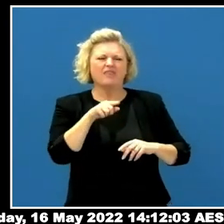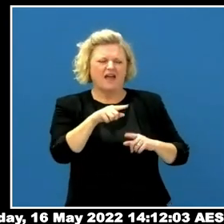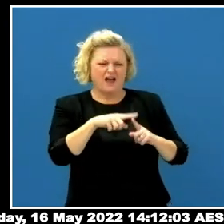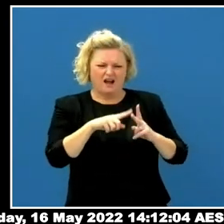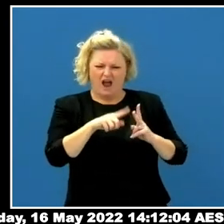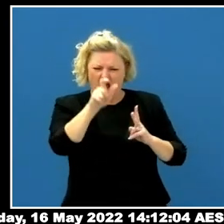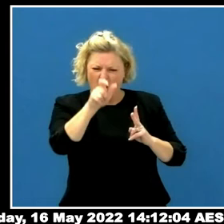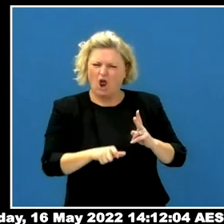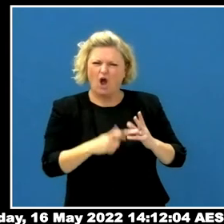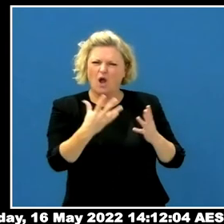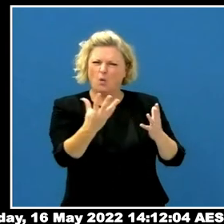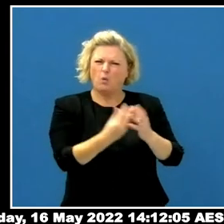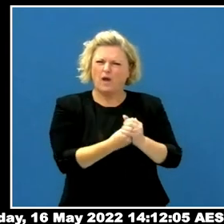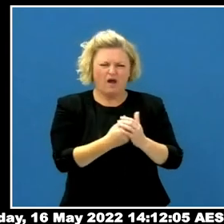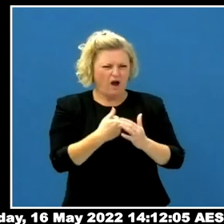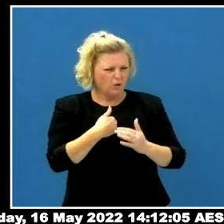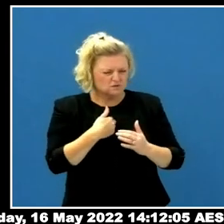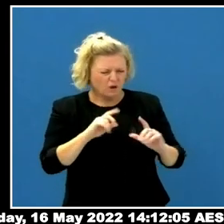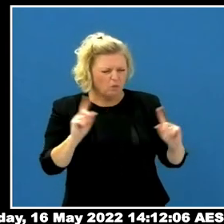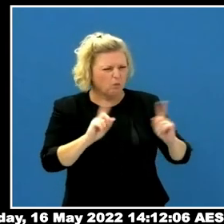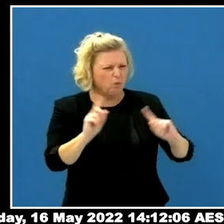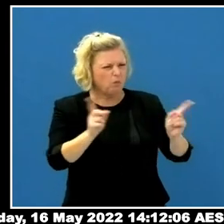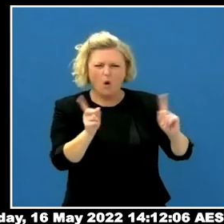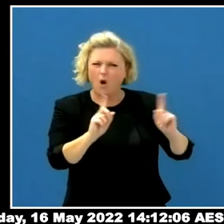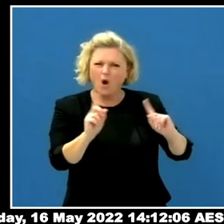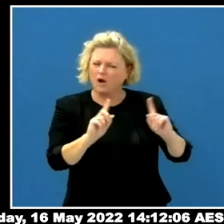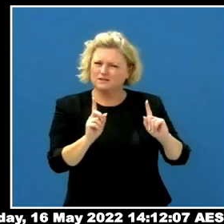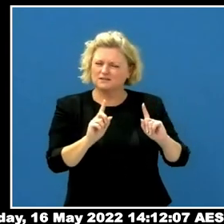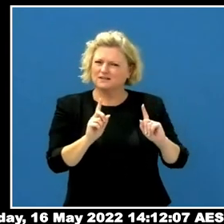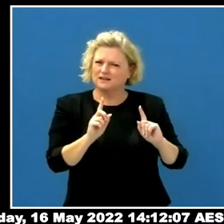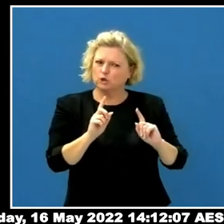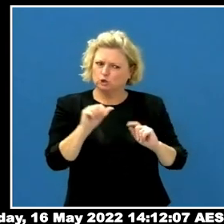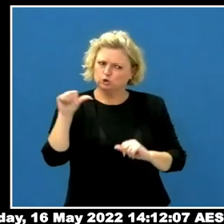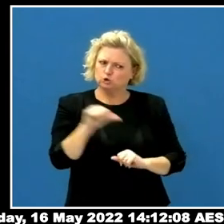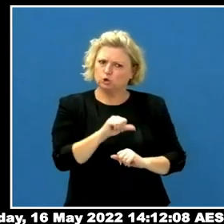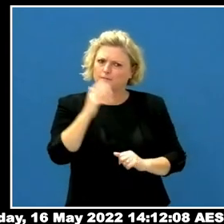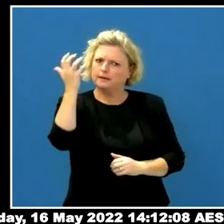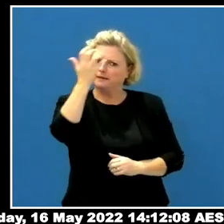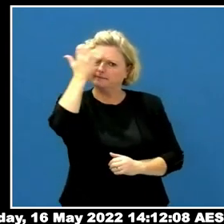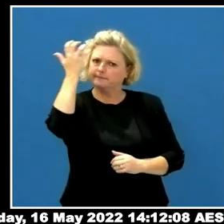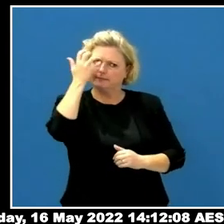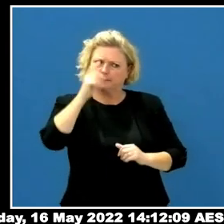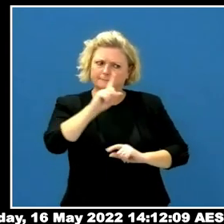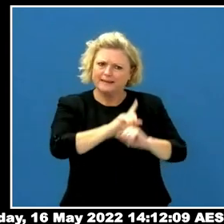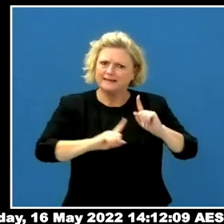meeting here to help my child get what he wants and needs met.